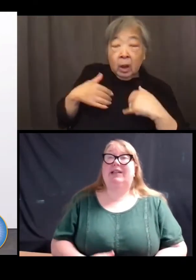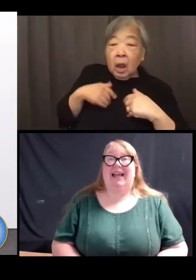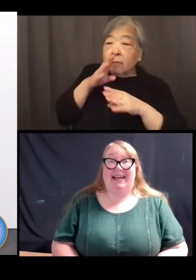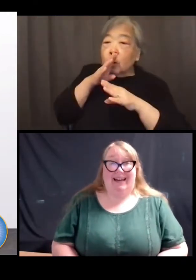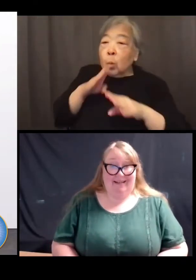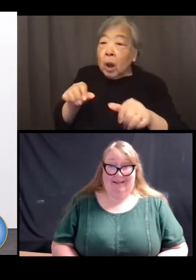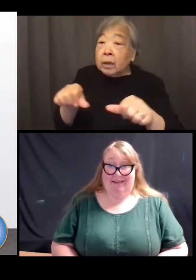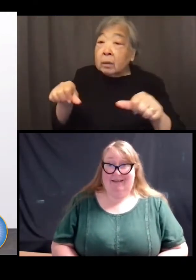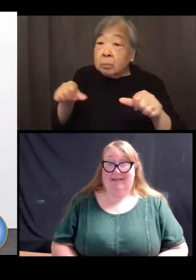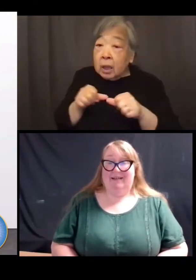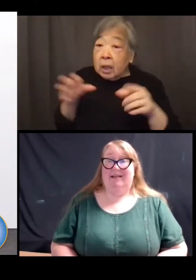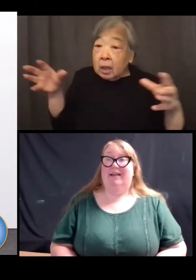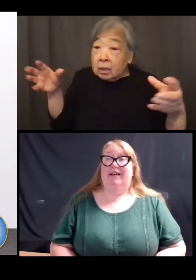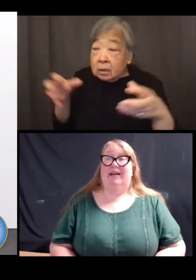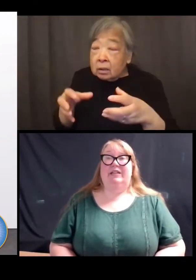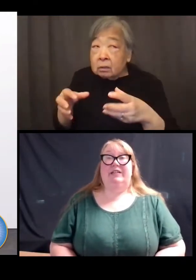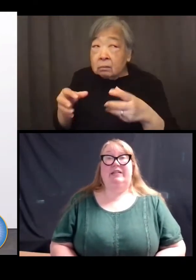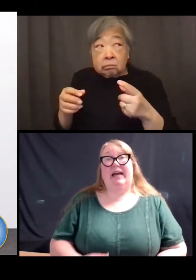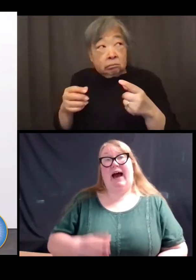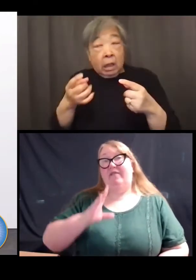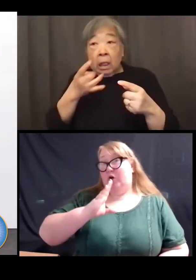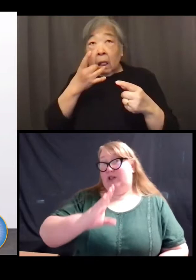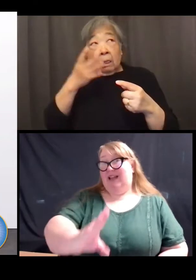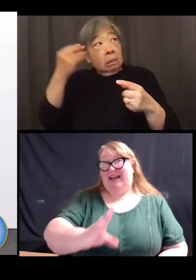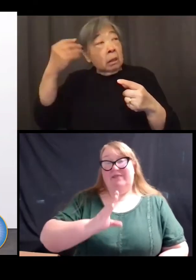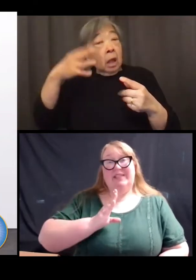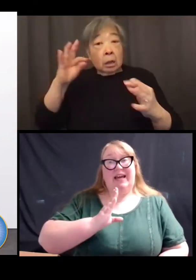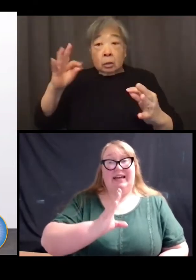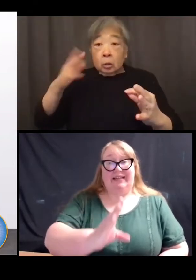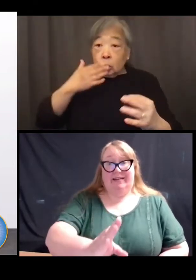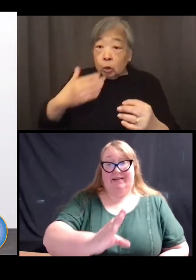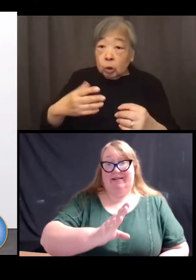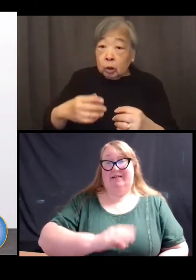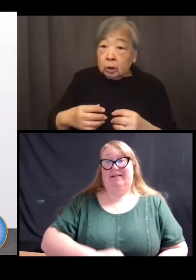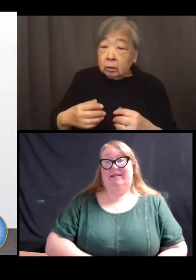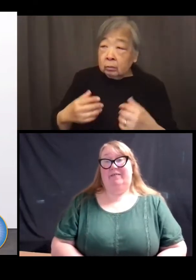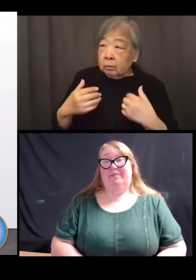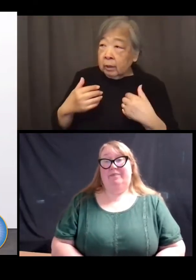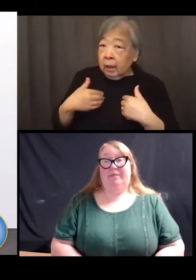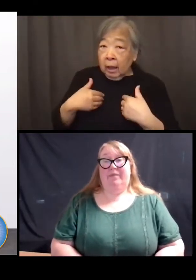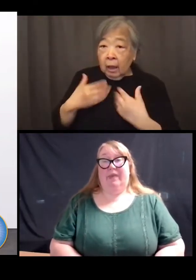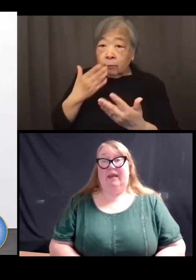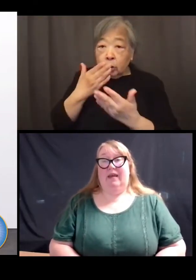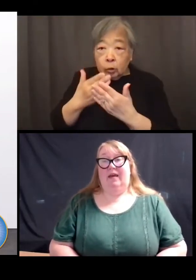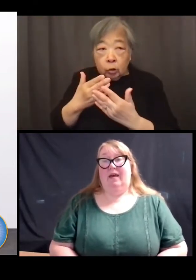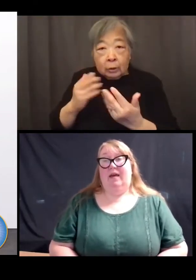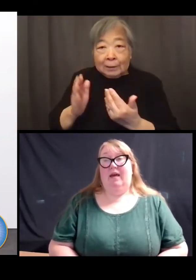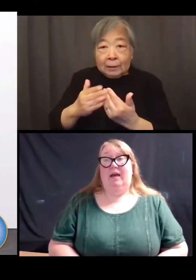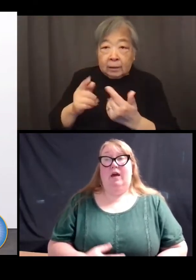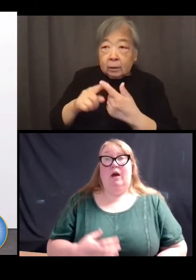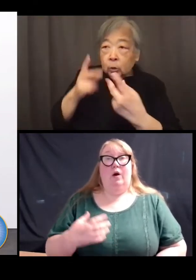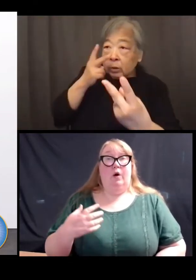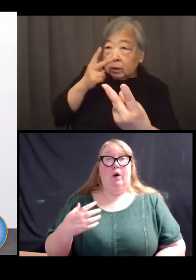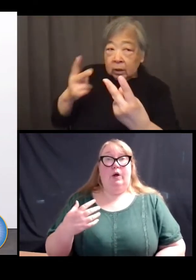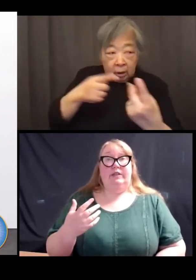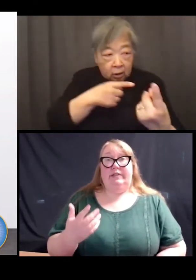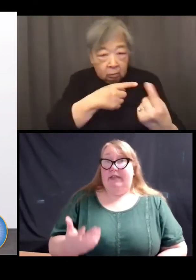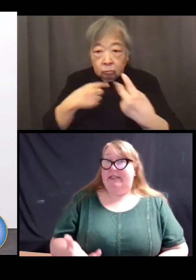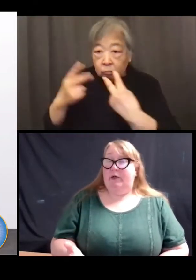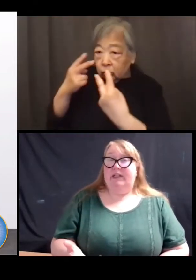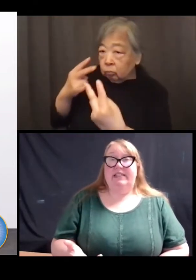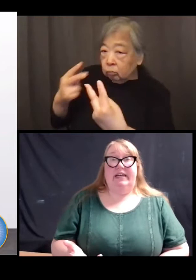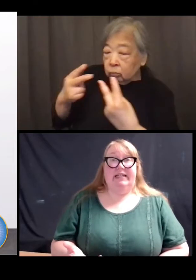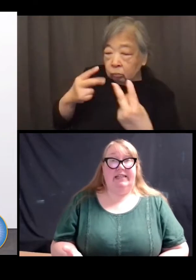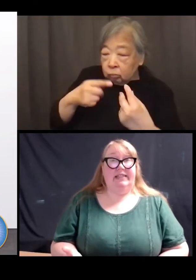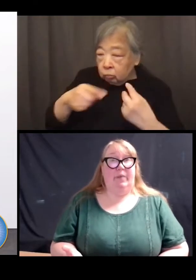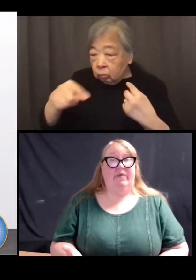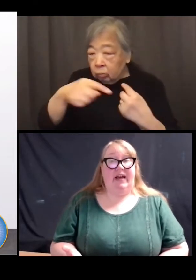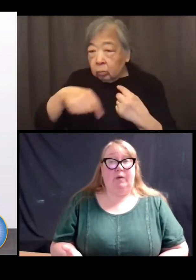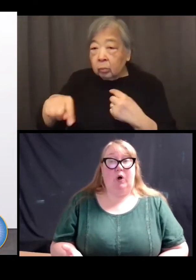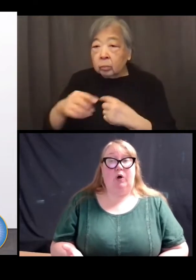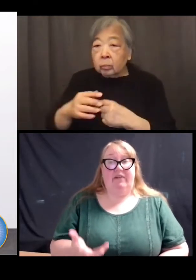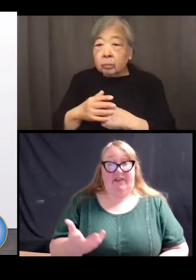lighting Does it have good line of sight? Is there a listening system available if it